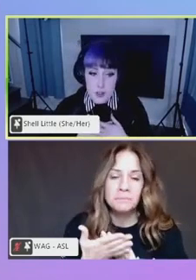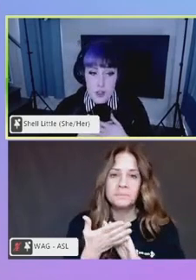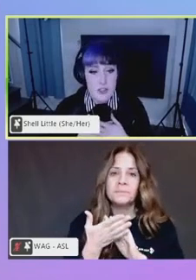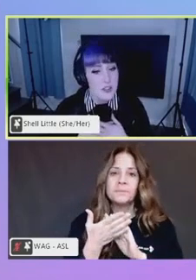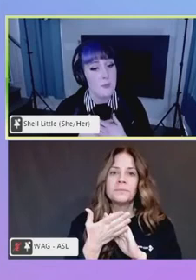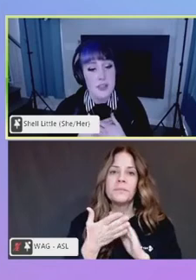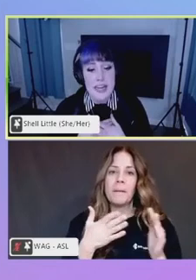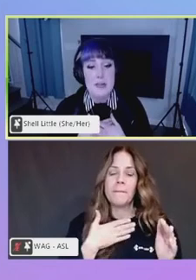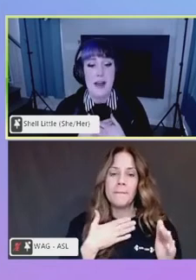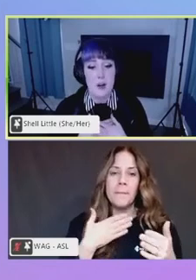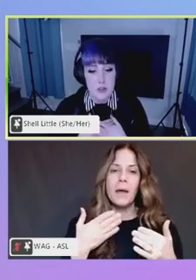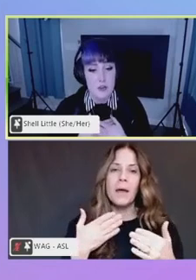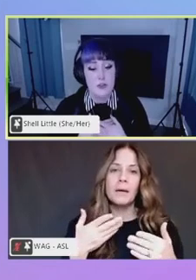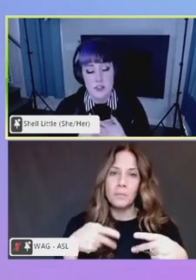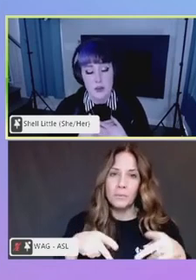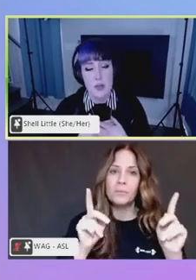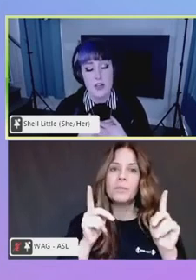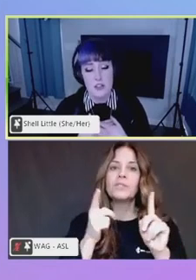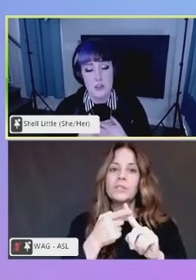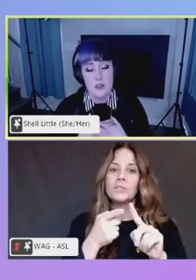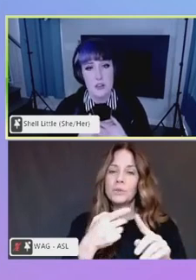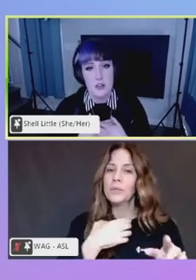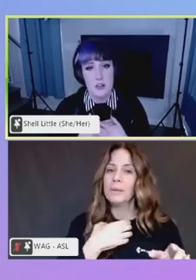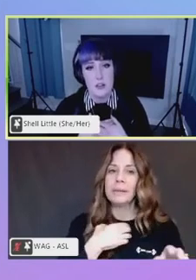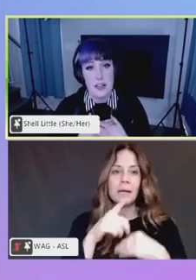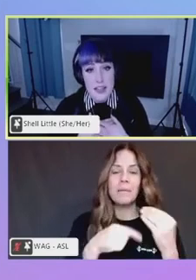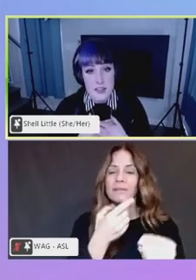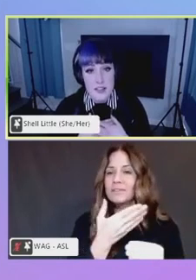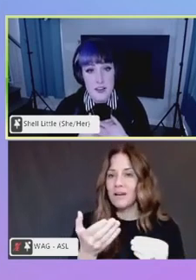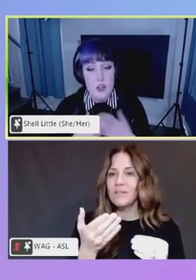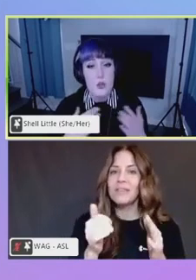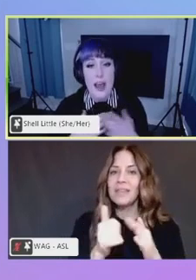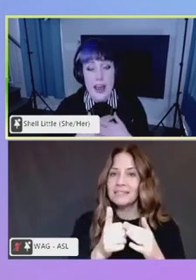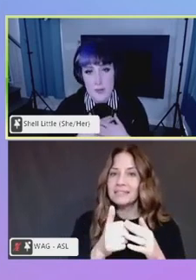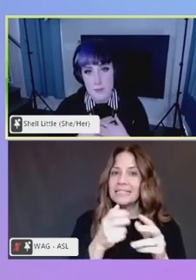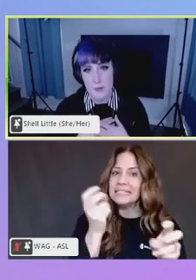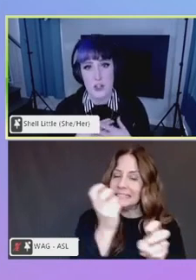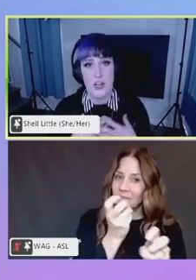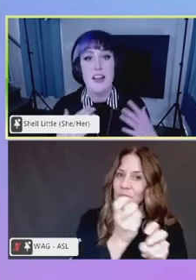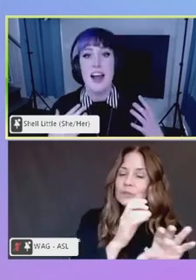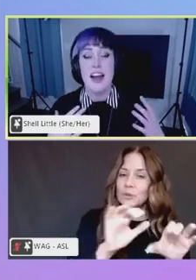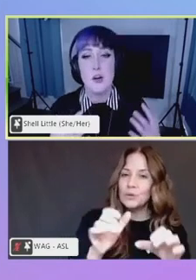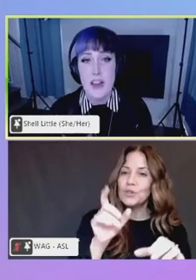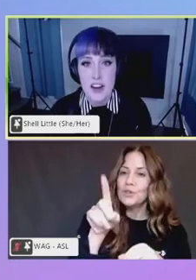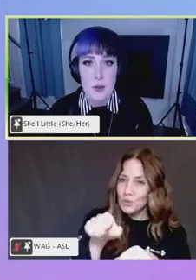more we talk about the issues, these issues are important, the easier they will become to address. You have my